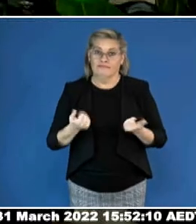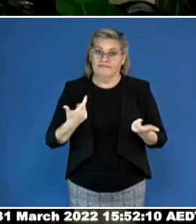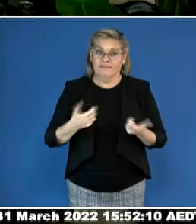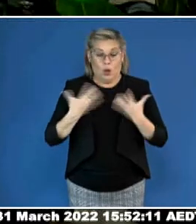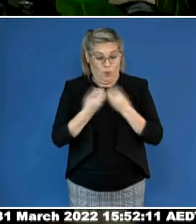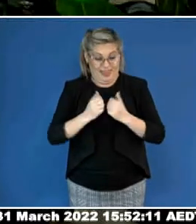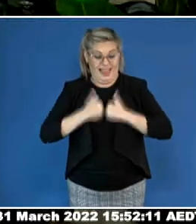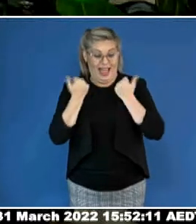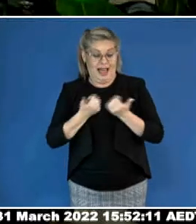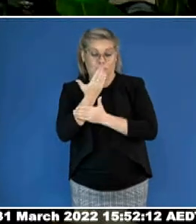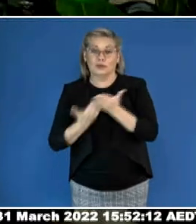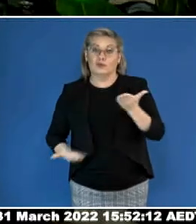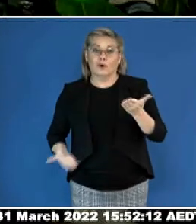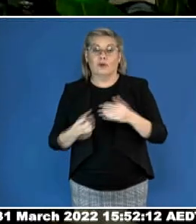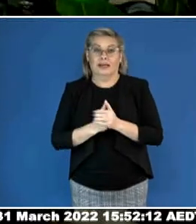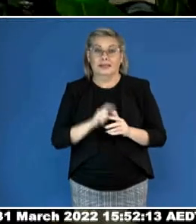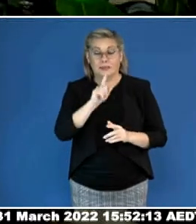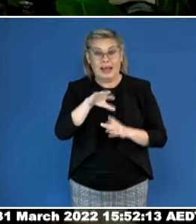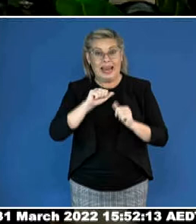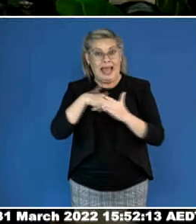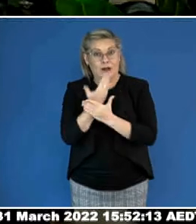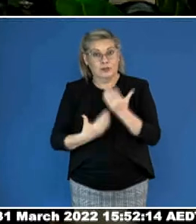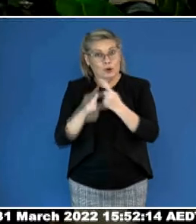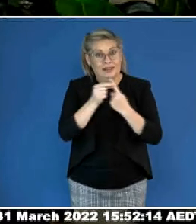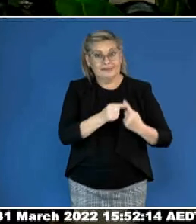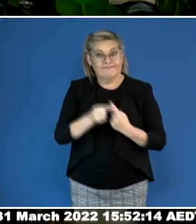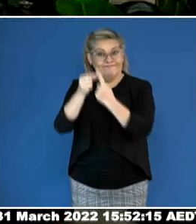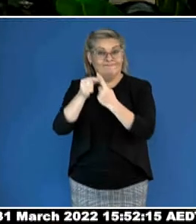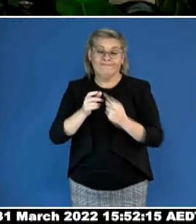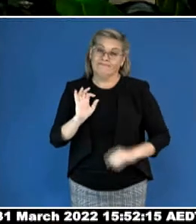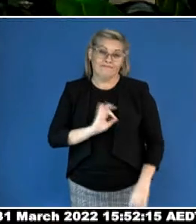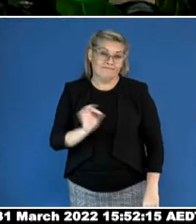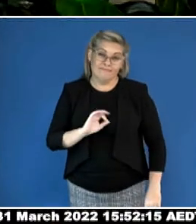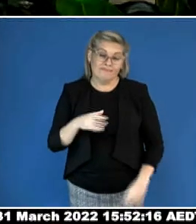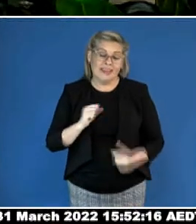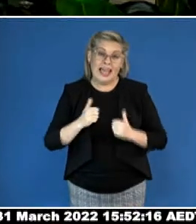far too often. And by that we hope we can start beginning to create change for our